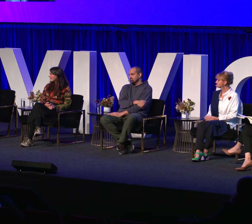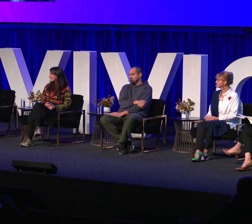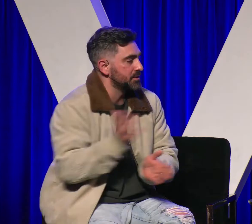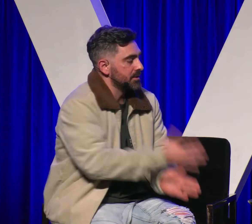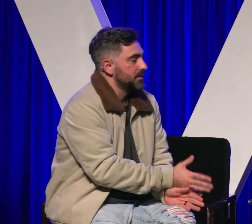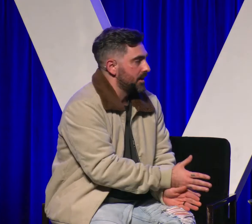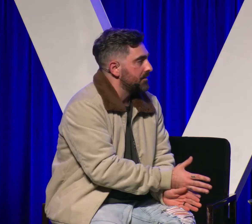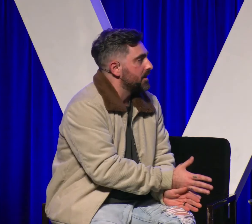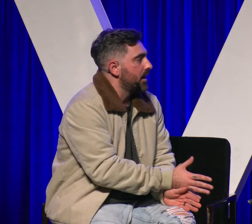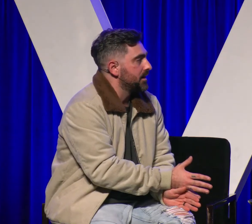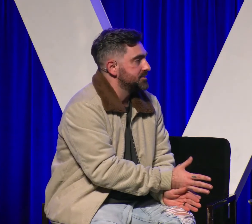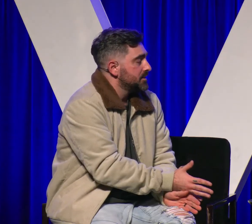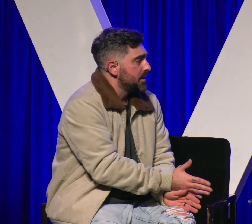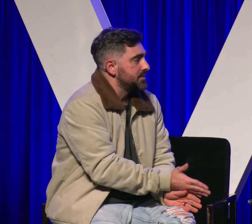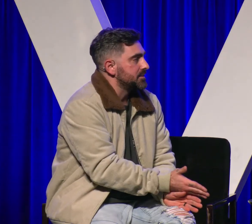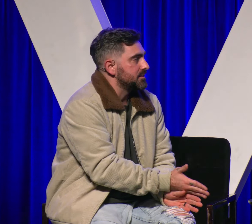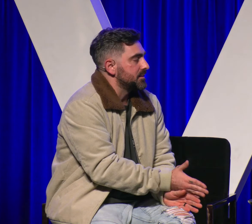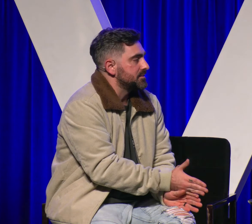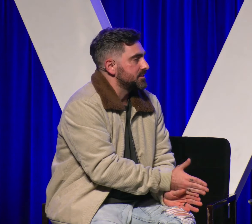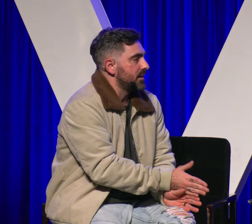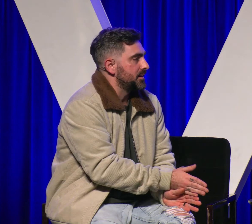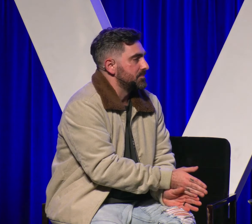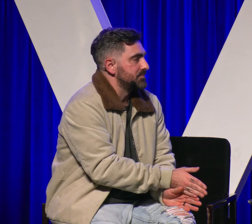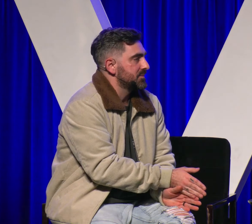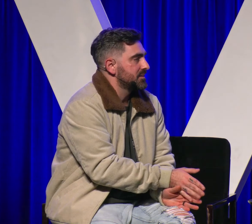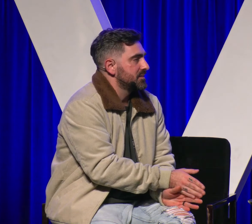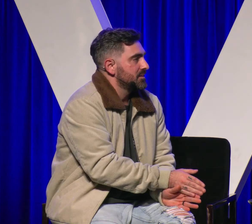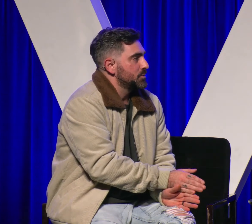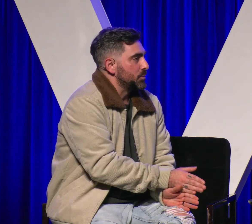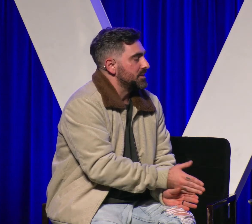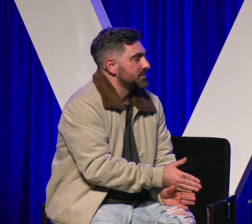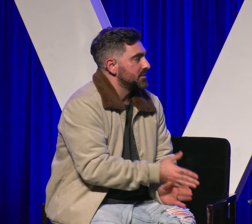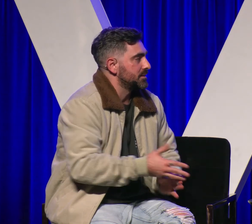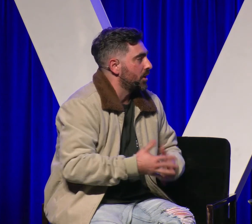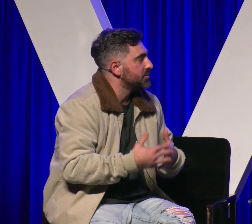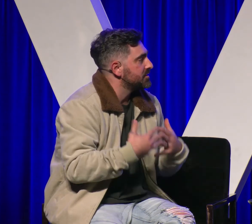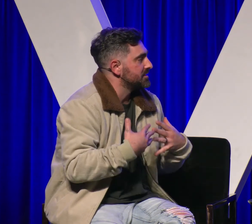looking in at the arts, I think that we can often